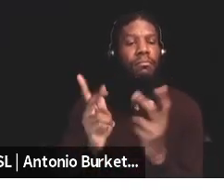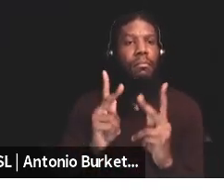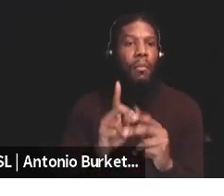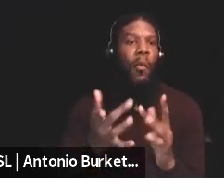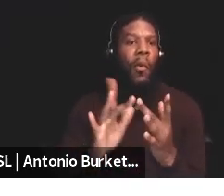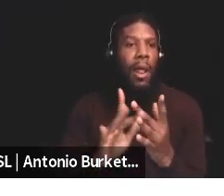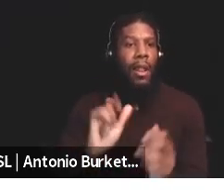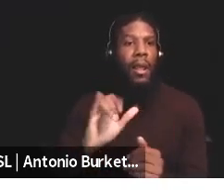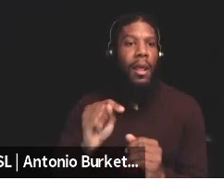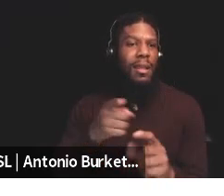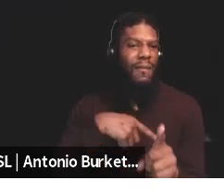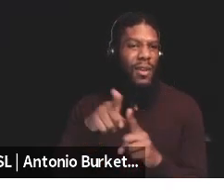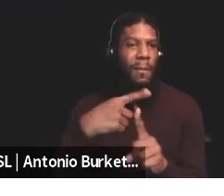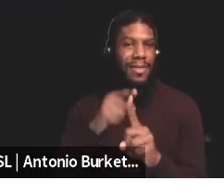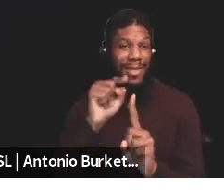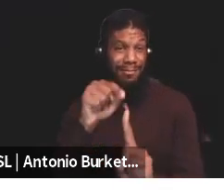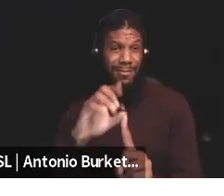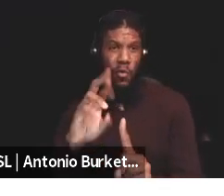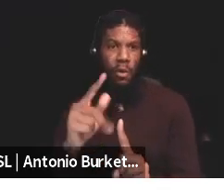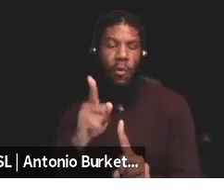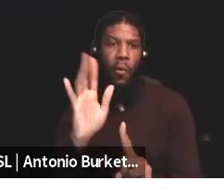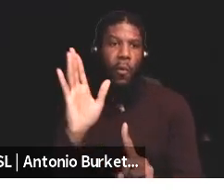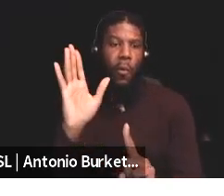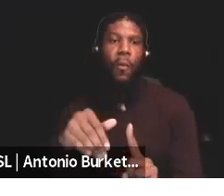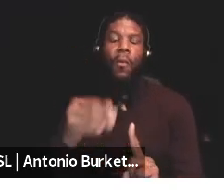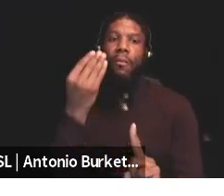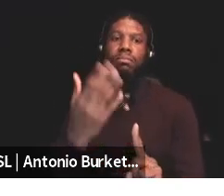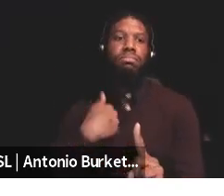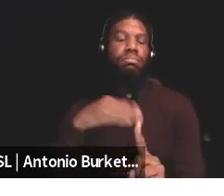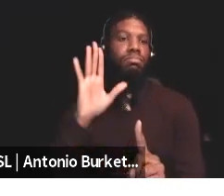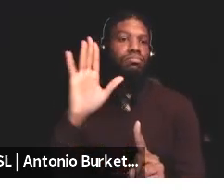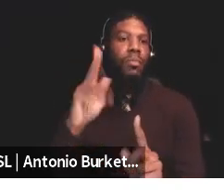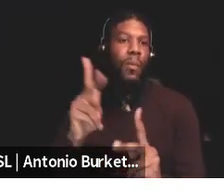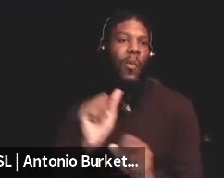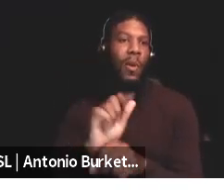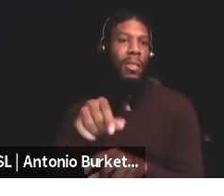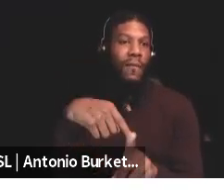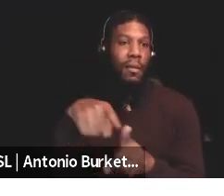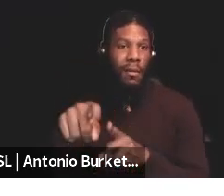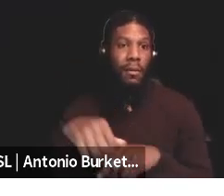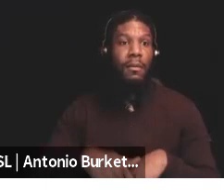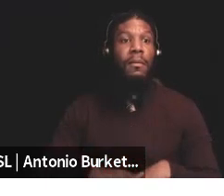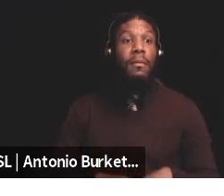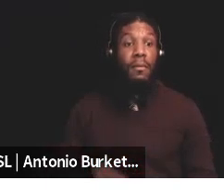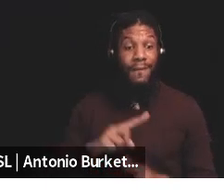organization has a lot of really great people who work in that field. The first IWCA conference I